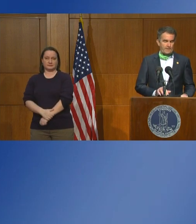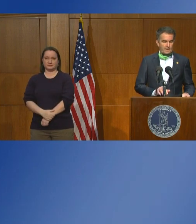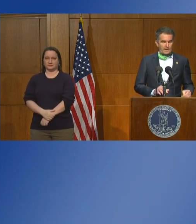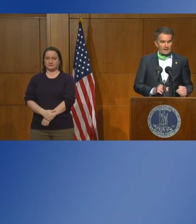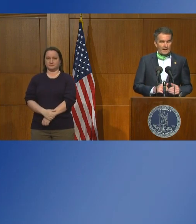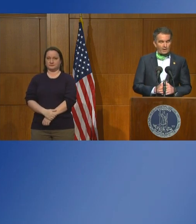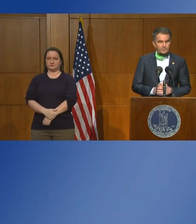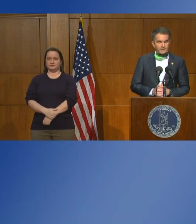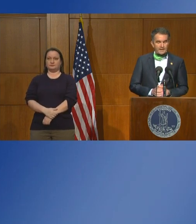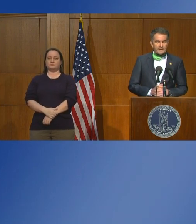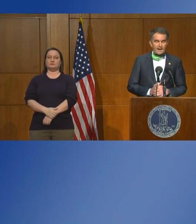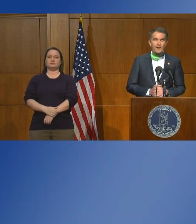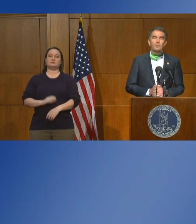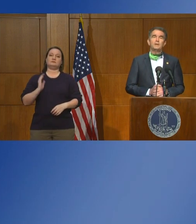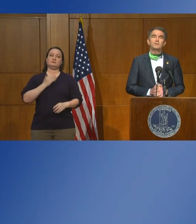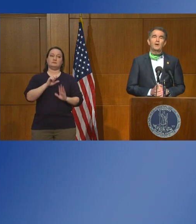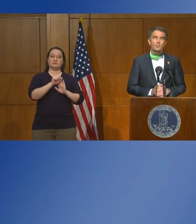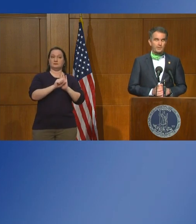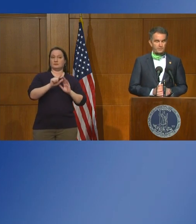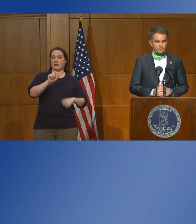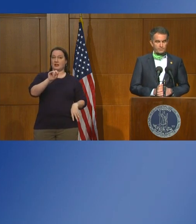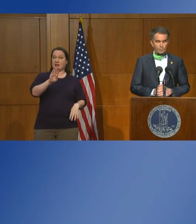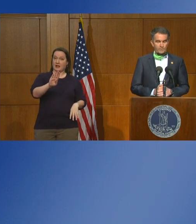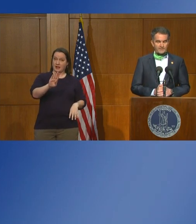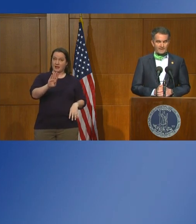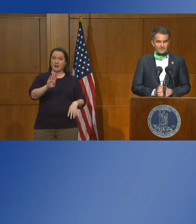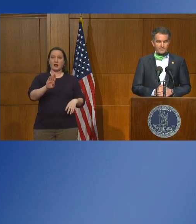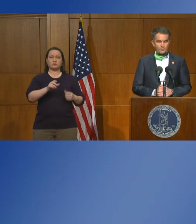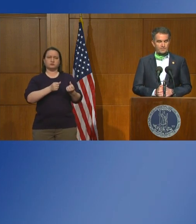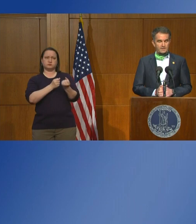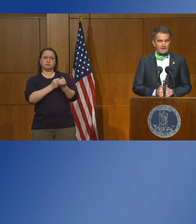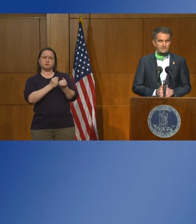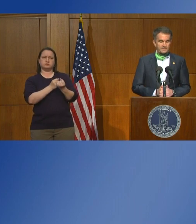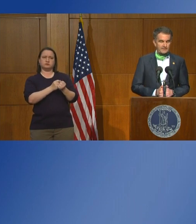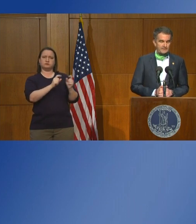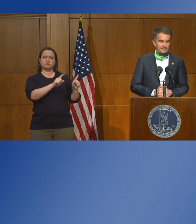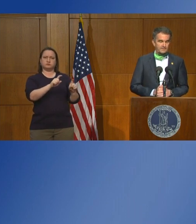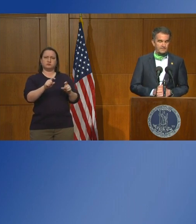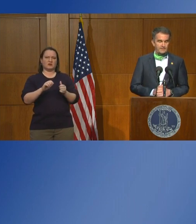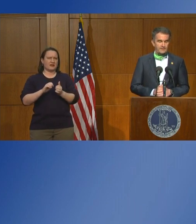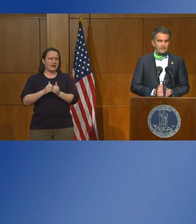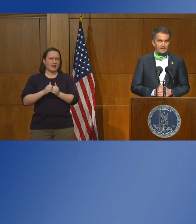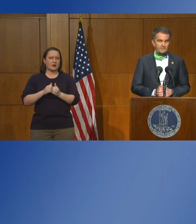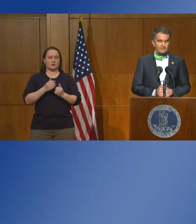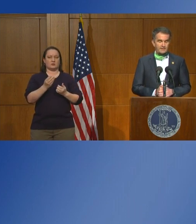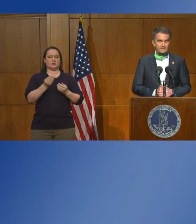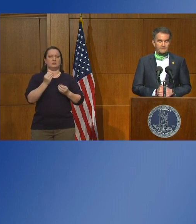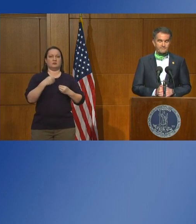THEIR CLINICS. AND OUR STATE